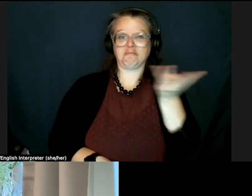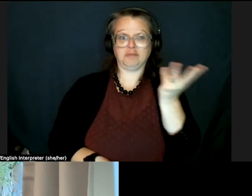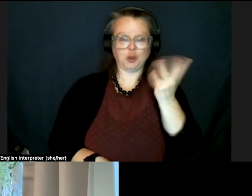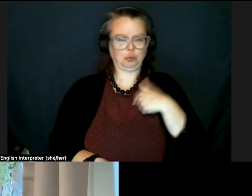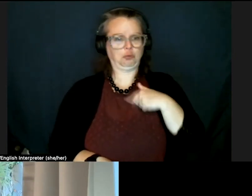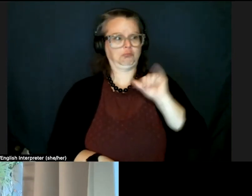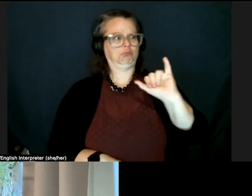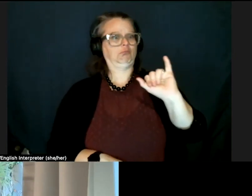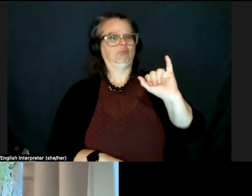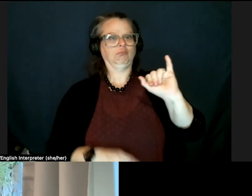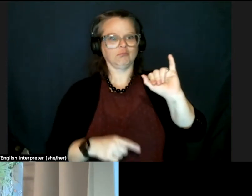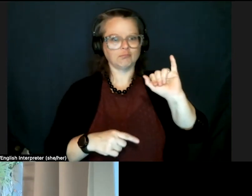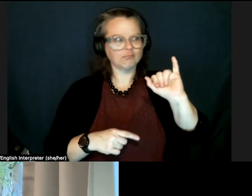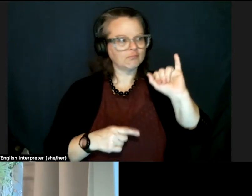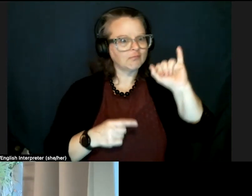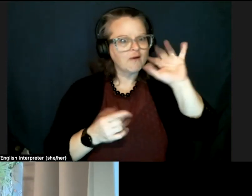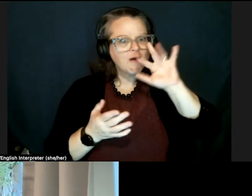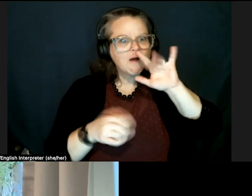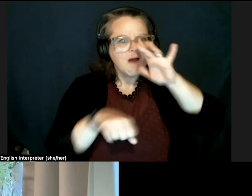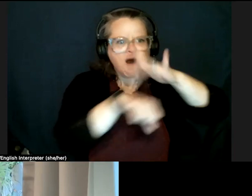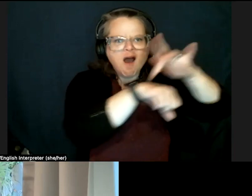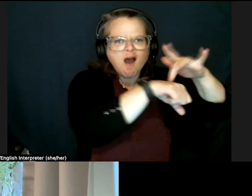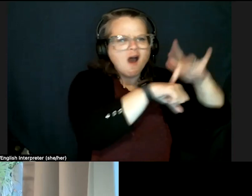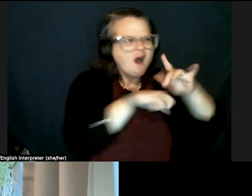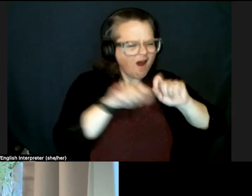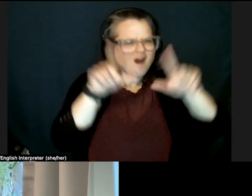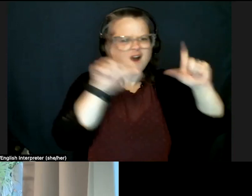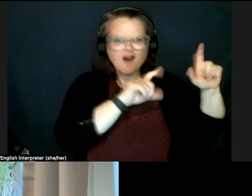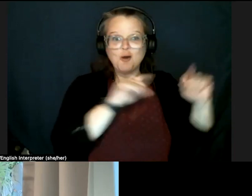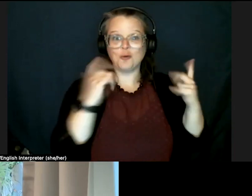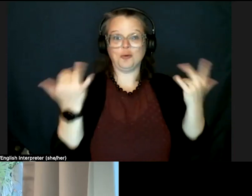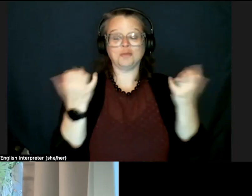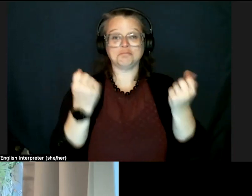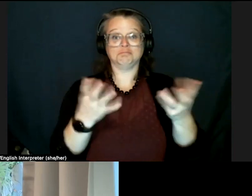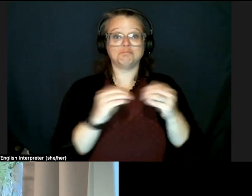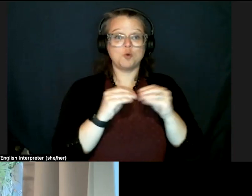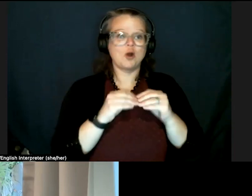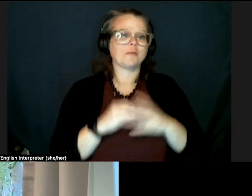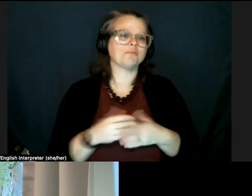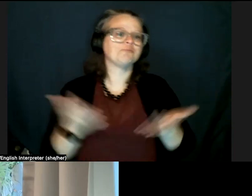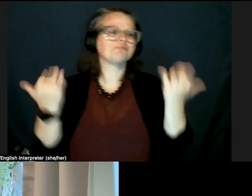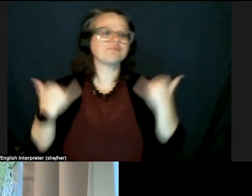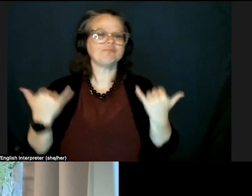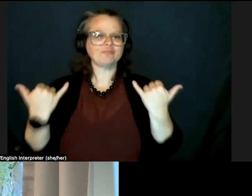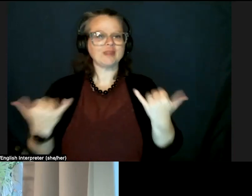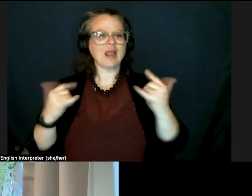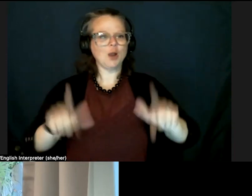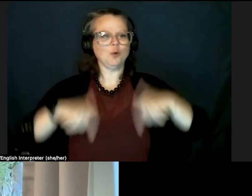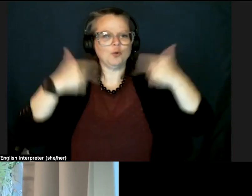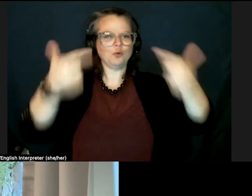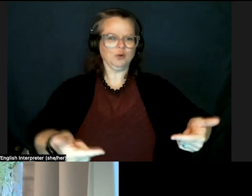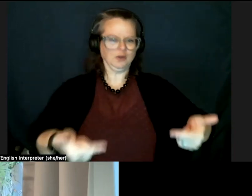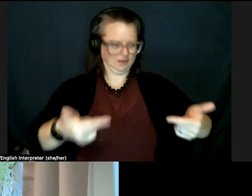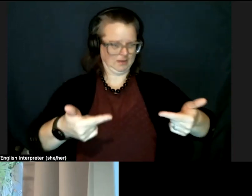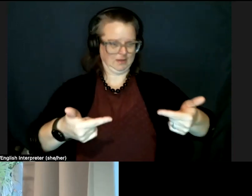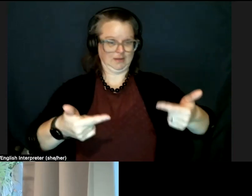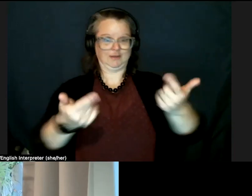we have some time for Q&A. We have about five to seven minutes. And I'm just going to ask the